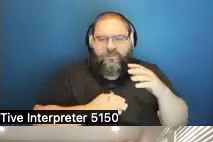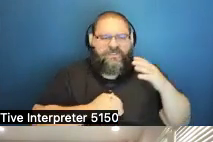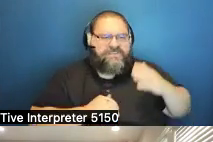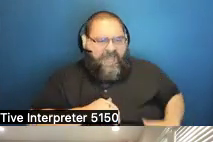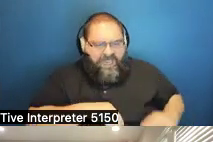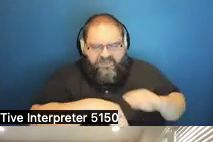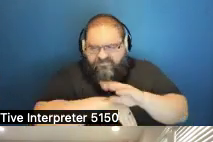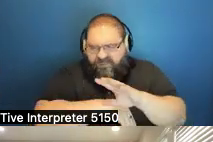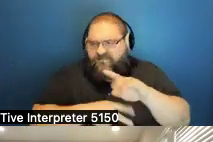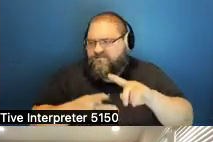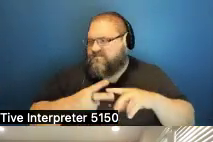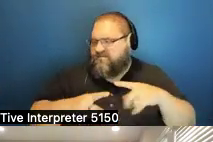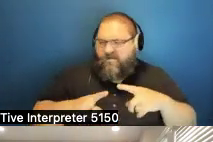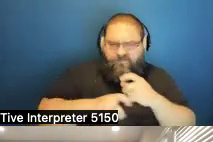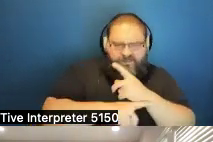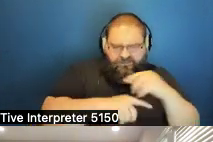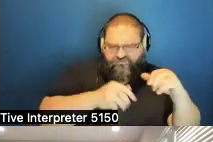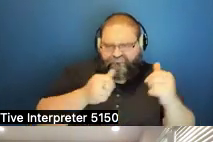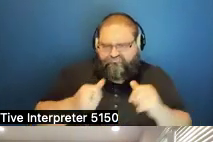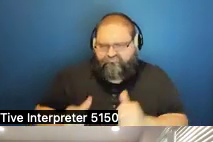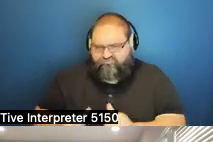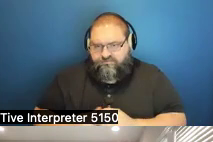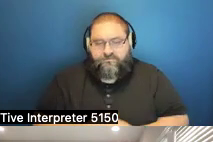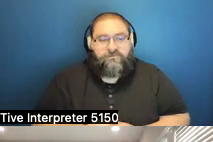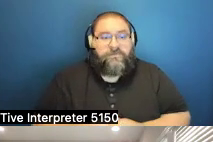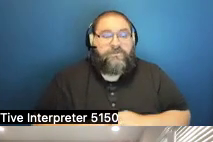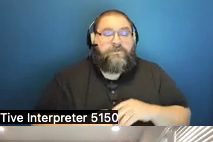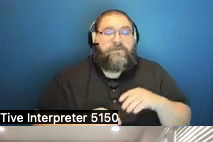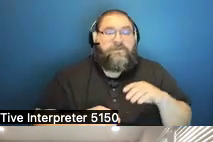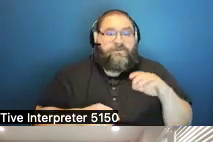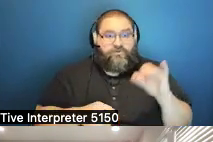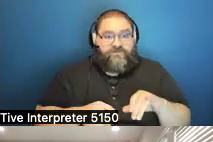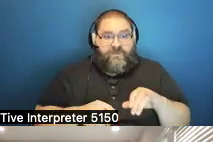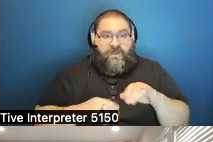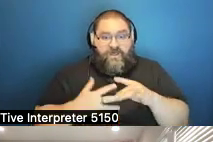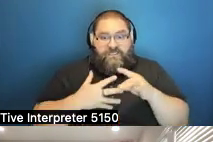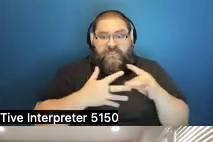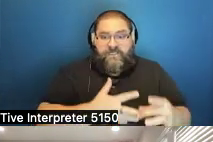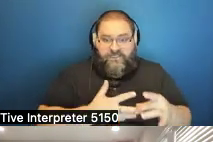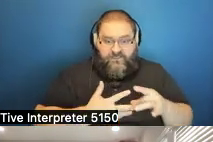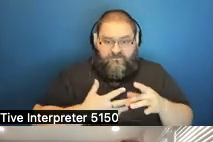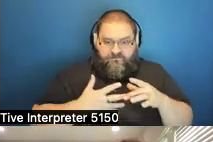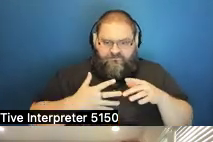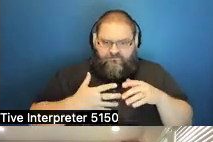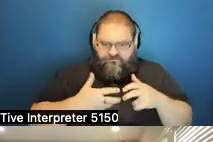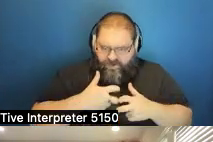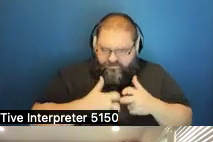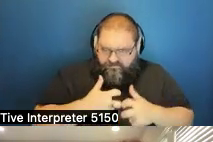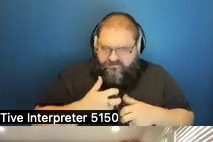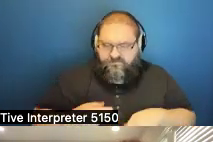19:35:42 So, that eventually led to, um, issue, like, pulmonary hypertension.